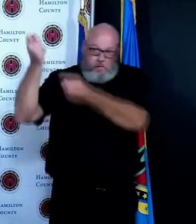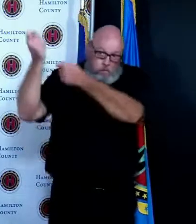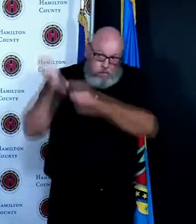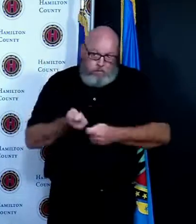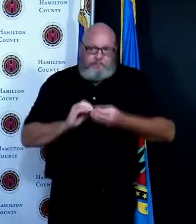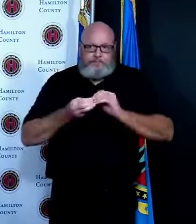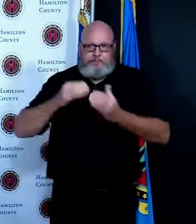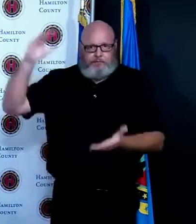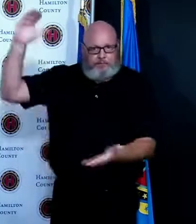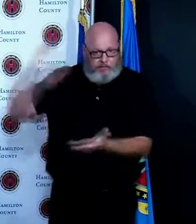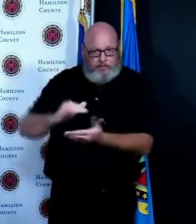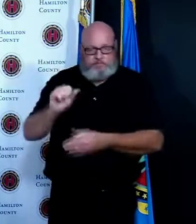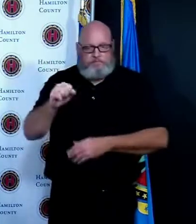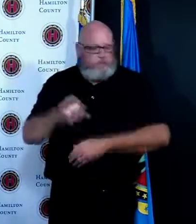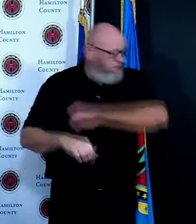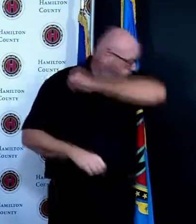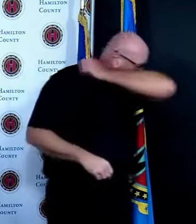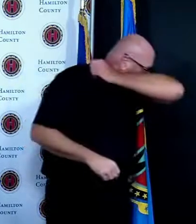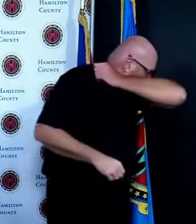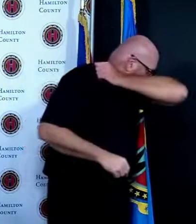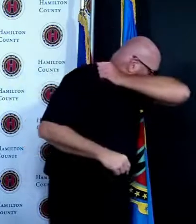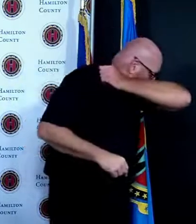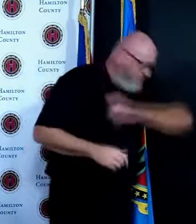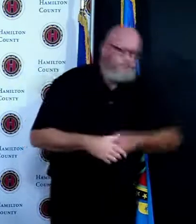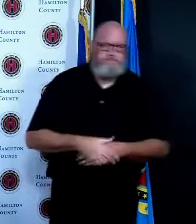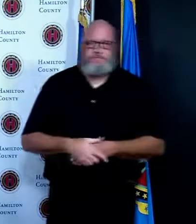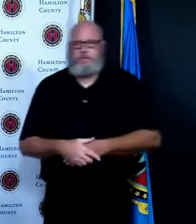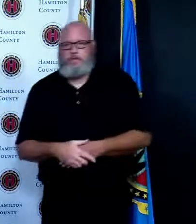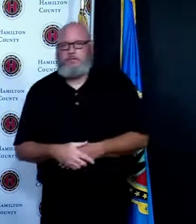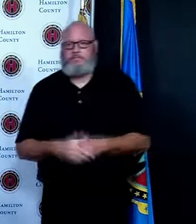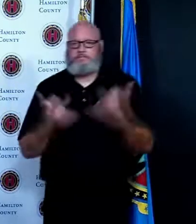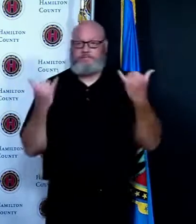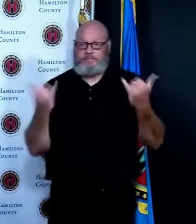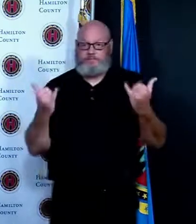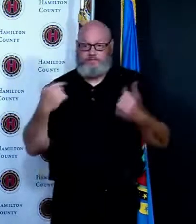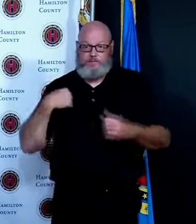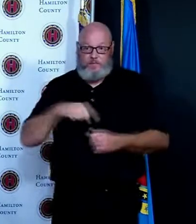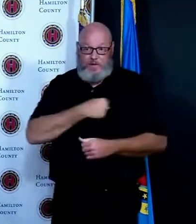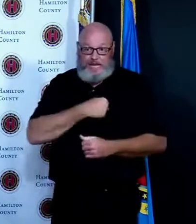and fire real quick if I could have you pull back up the slide that shows cases in Hamilton County